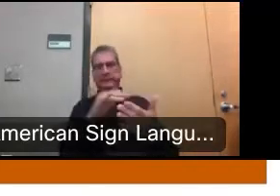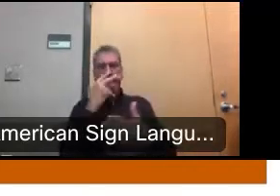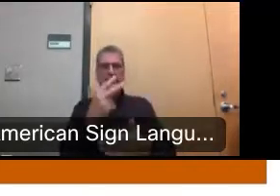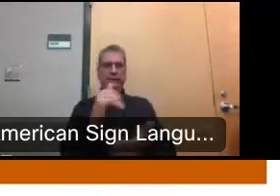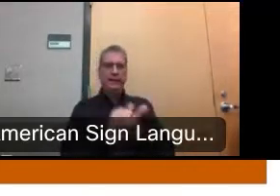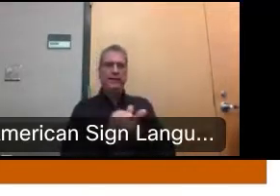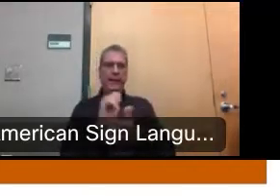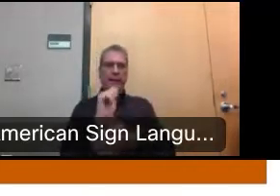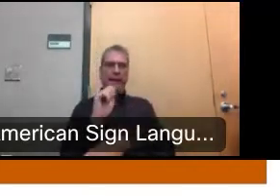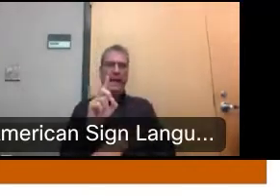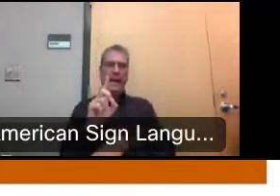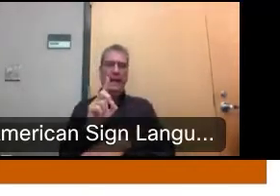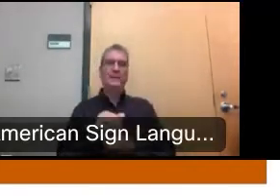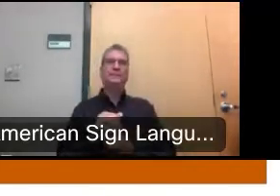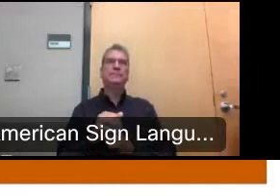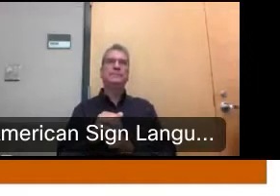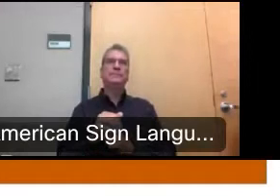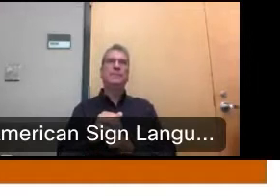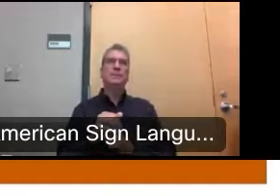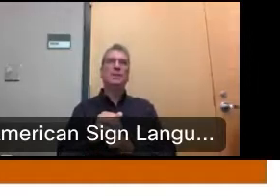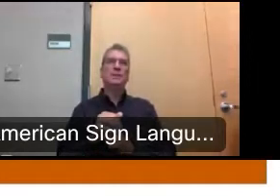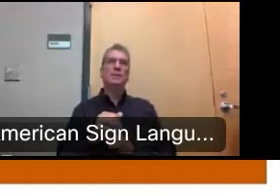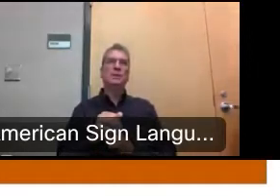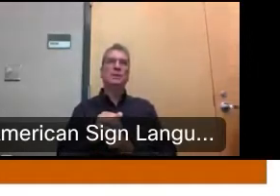really fast. Actually. Um, so we do a little bit of revising.